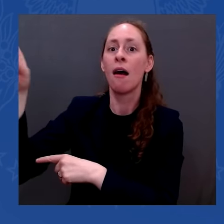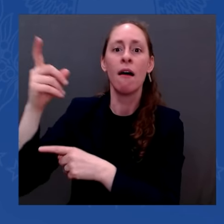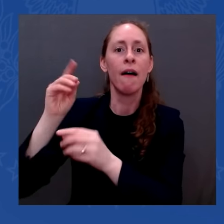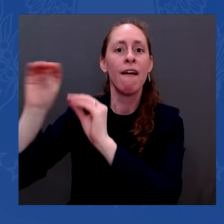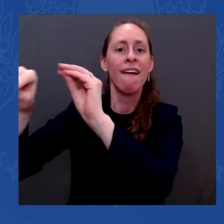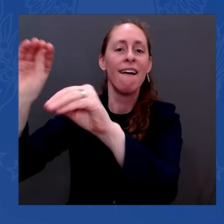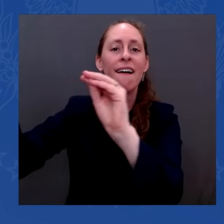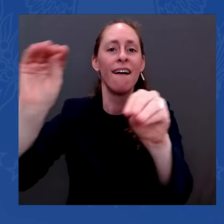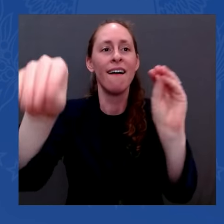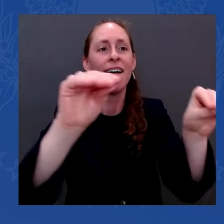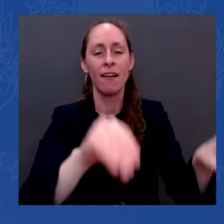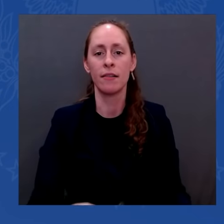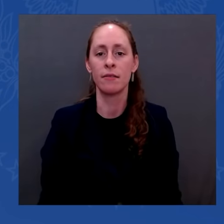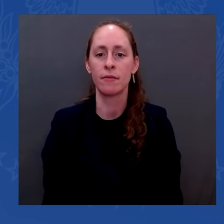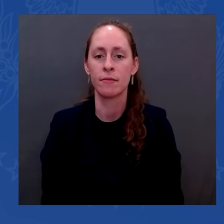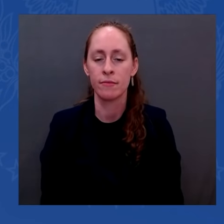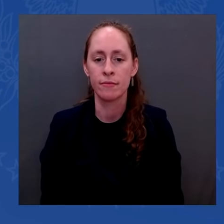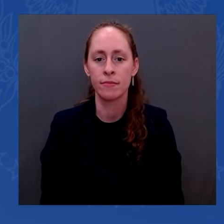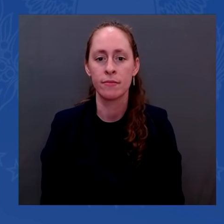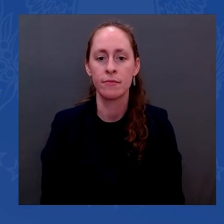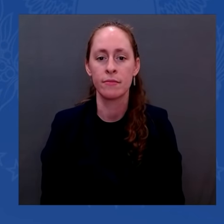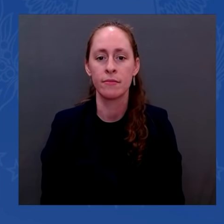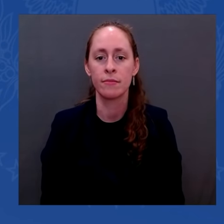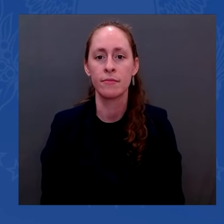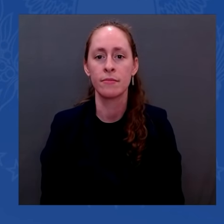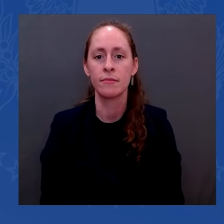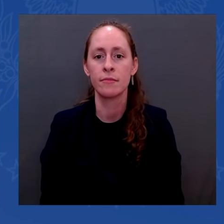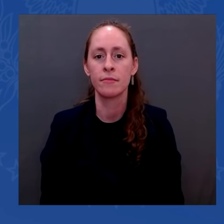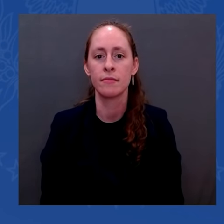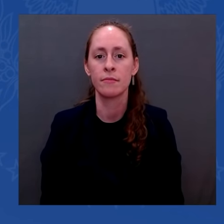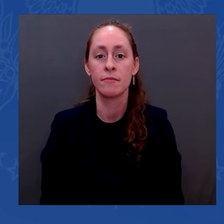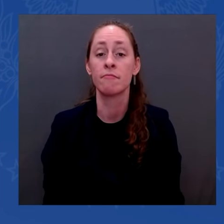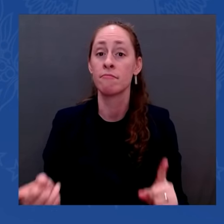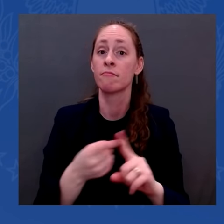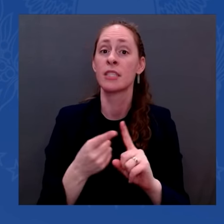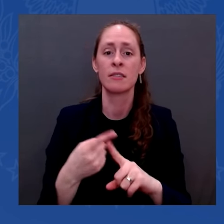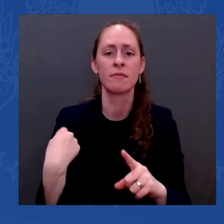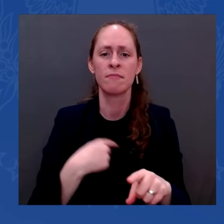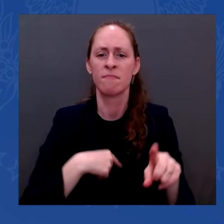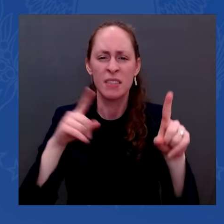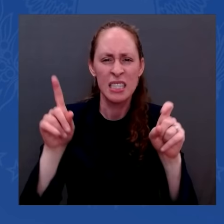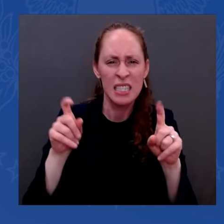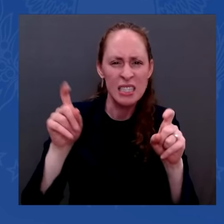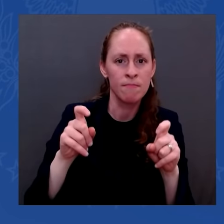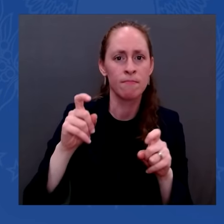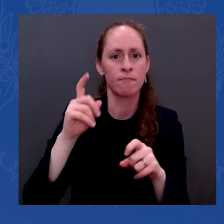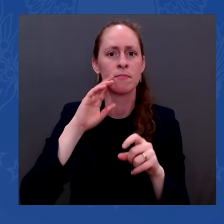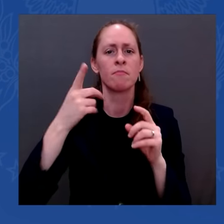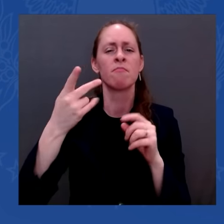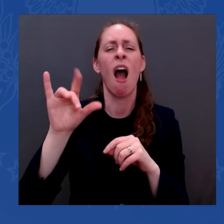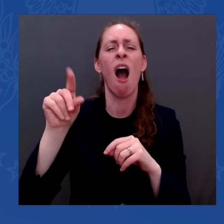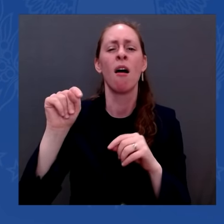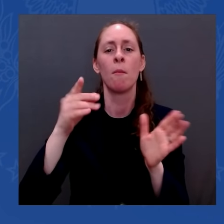And in that phase, we will extract lithium from the brine. And that project is supported by a $6 million grant